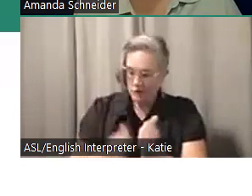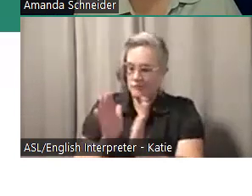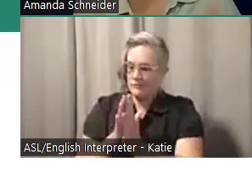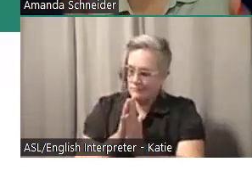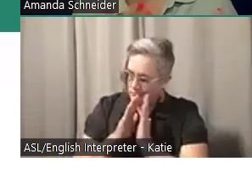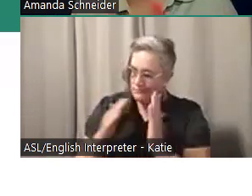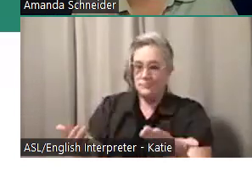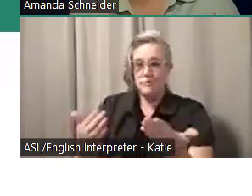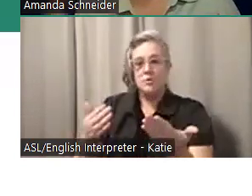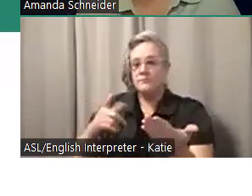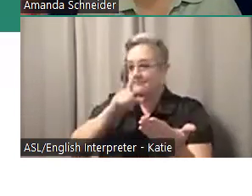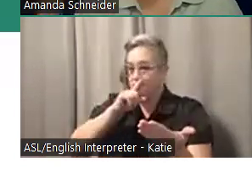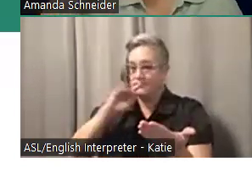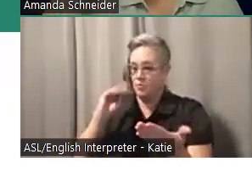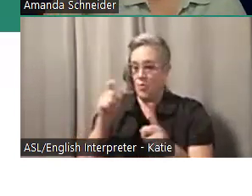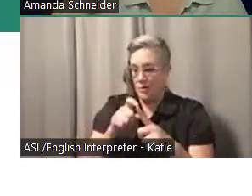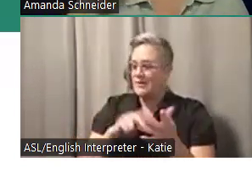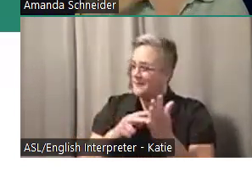that you are reading the book, because it's not always the same.